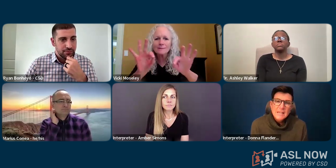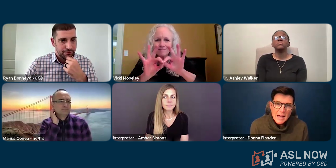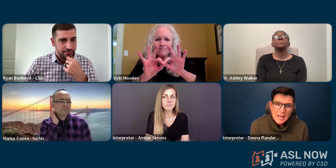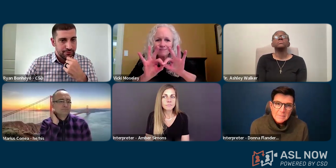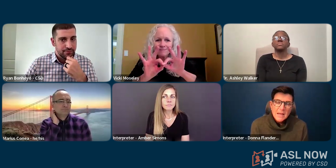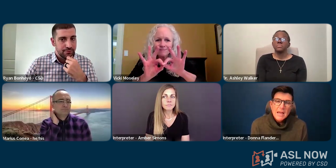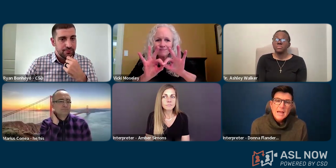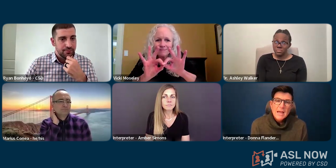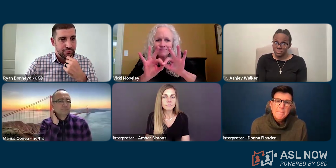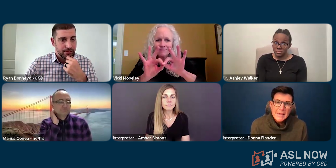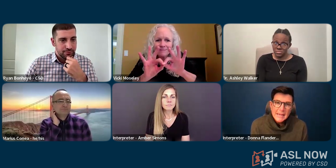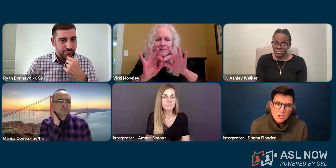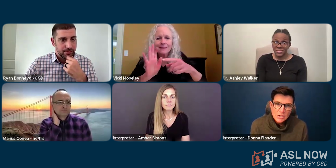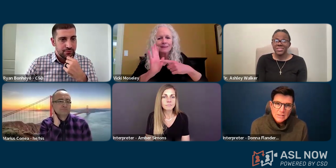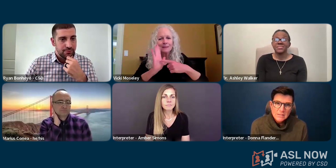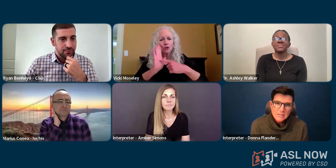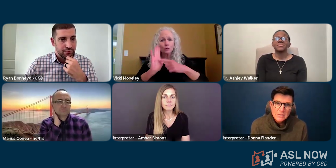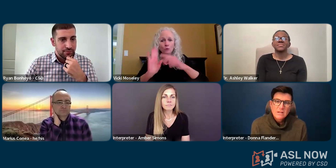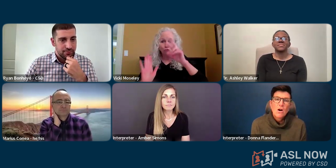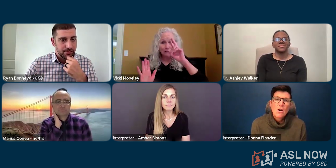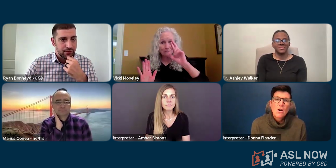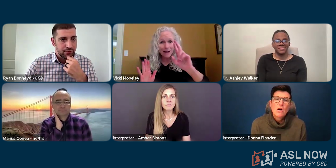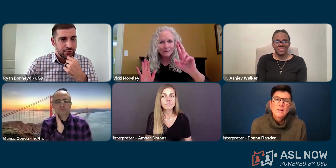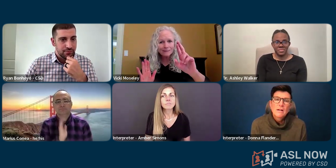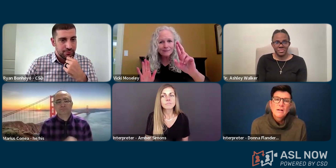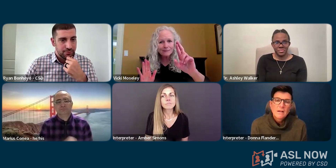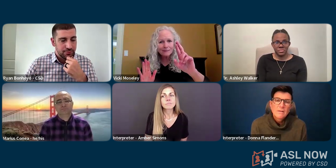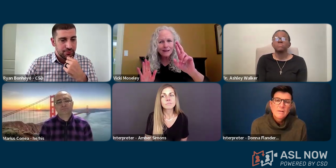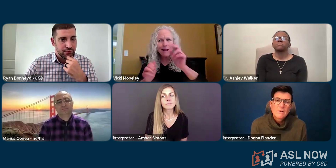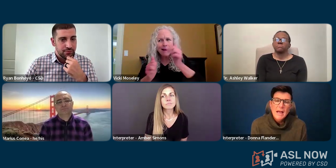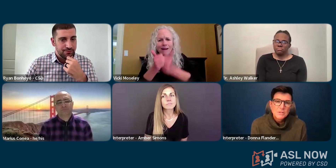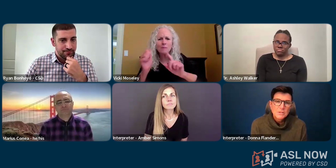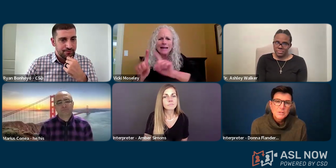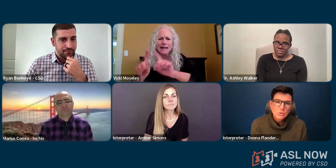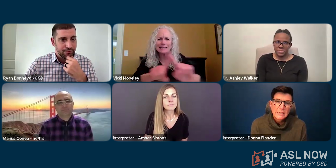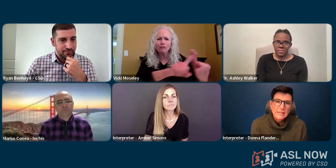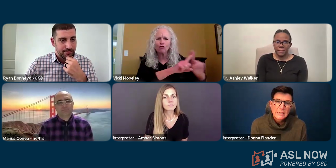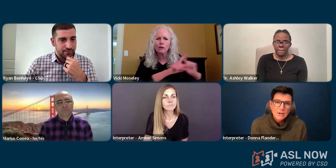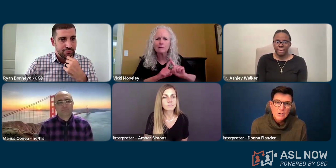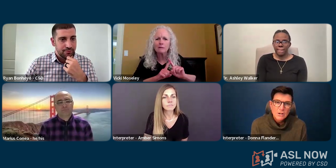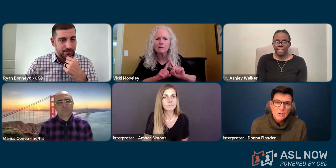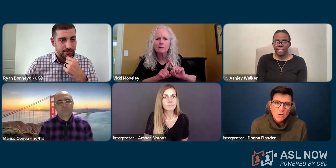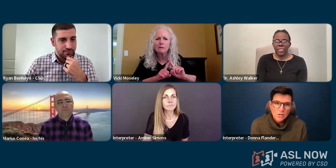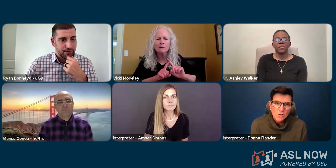that time and patience are absolutely imperative.